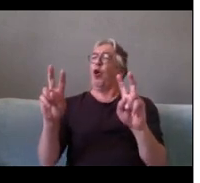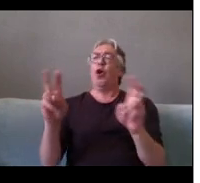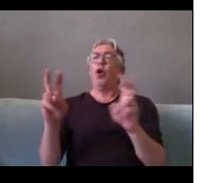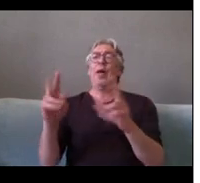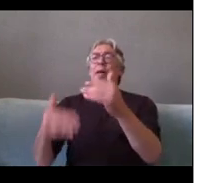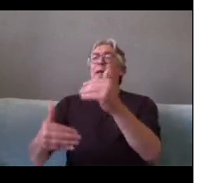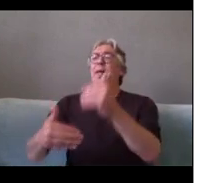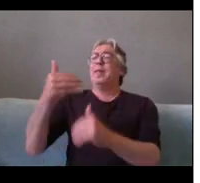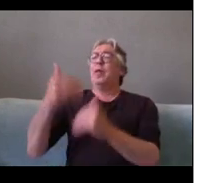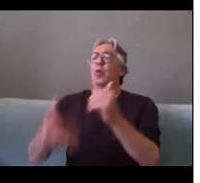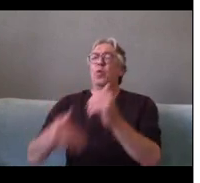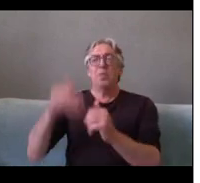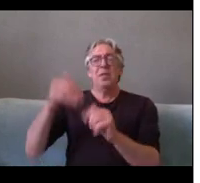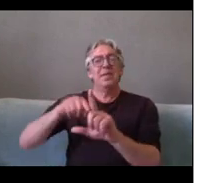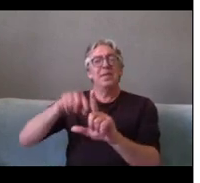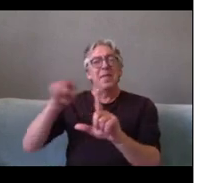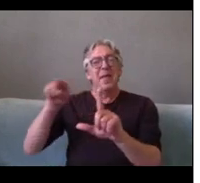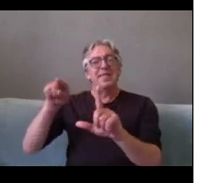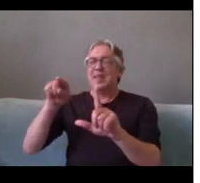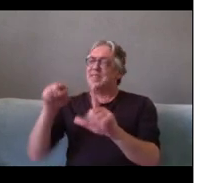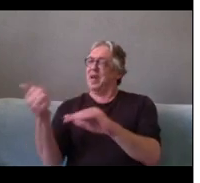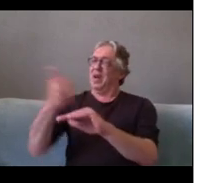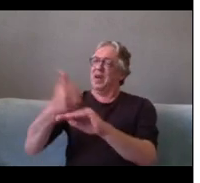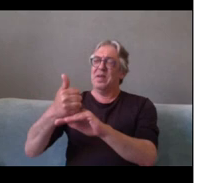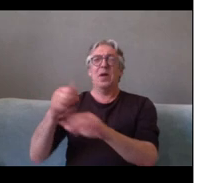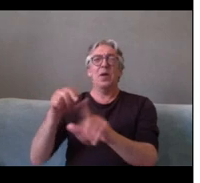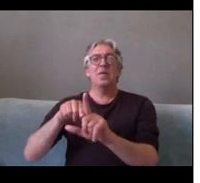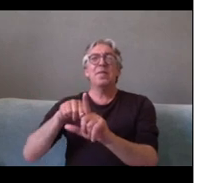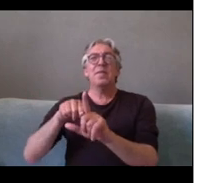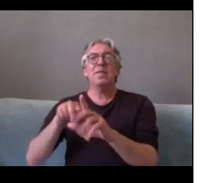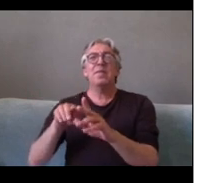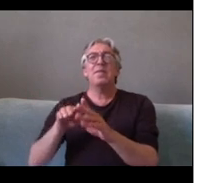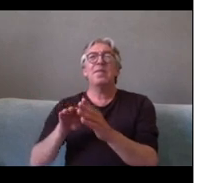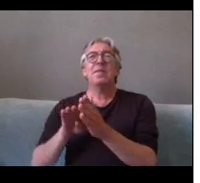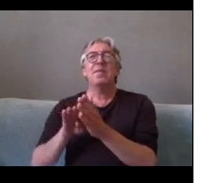and I had said in February 2020 we had a meeting